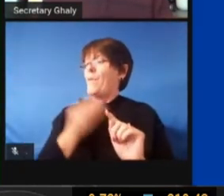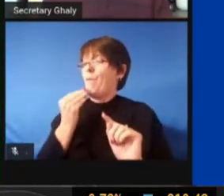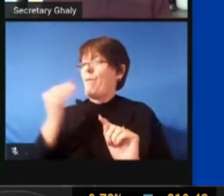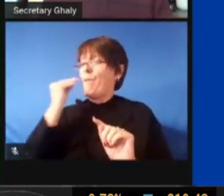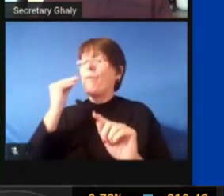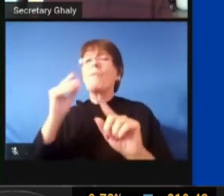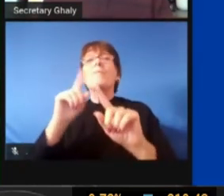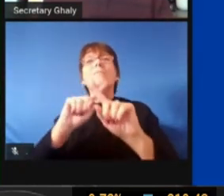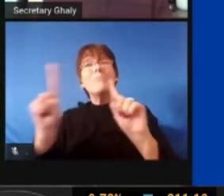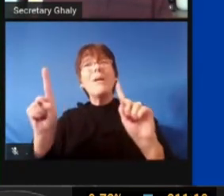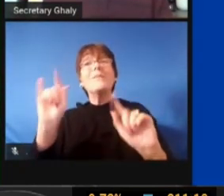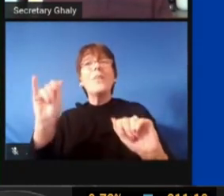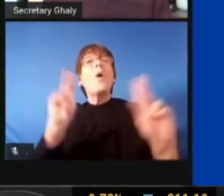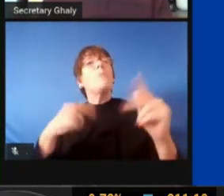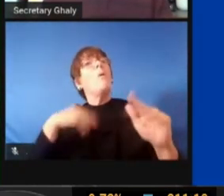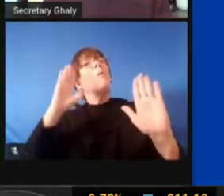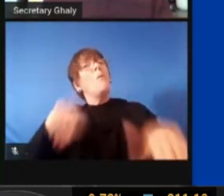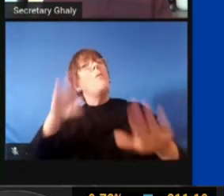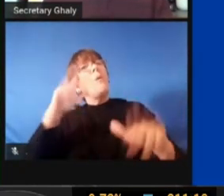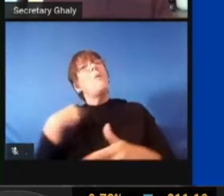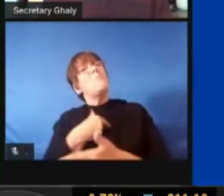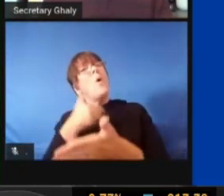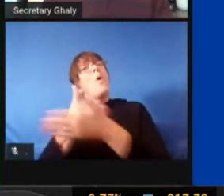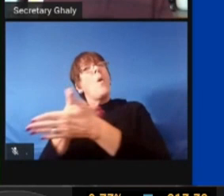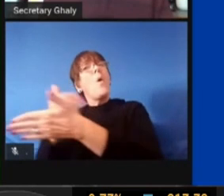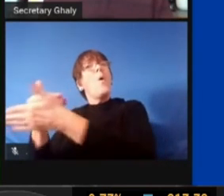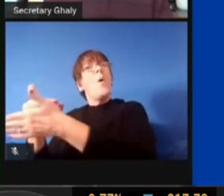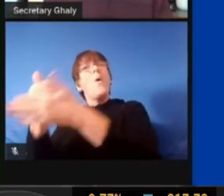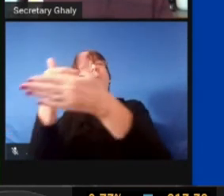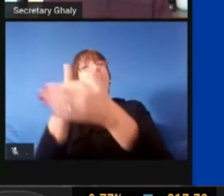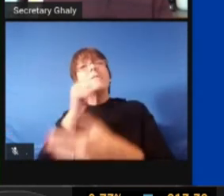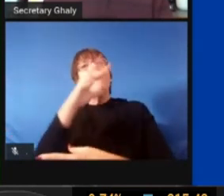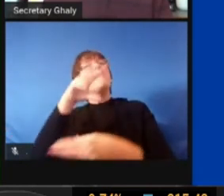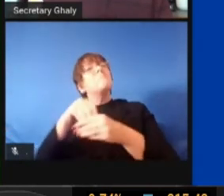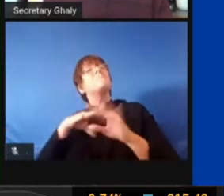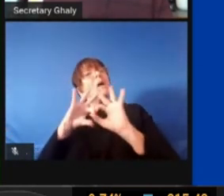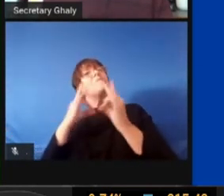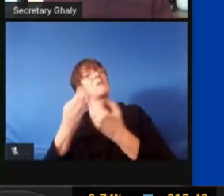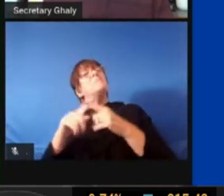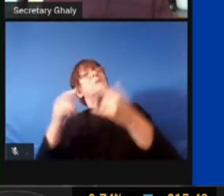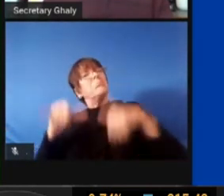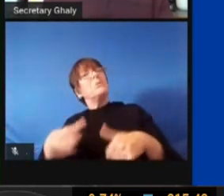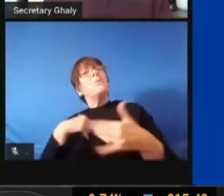WANT TO BE VERY CAREFUL NOT JUST WITH THOSE WE DO NOT KNOW FROM OUTSIDE OUR HOUSEHOLD, BUT